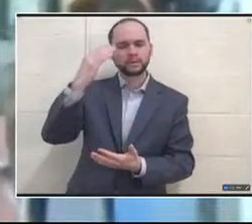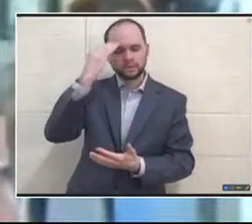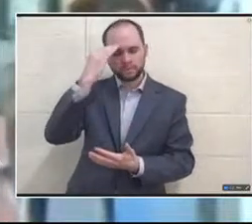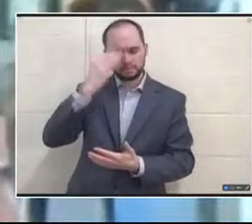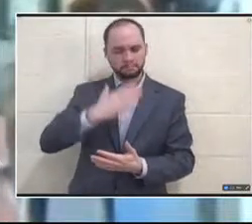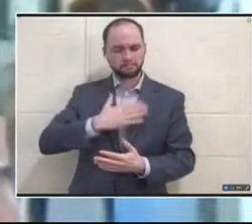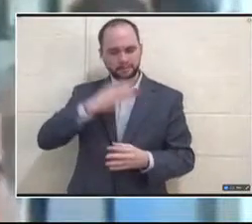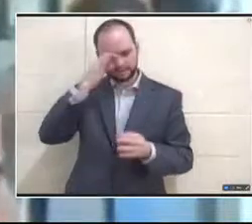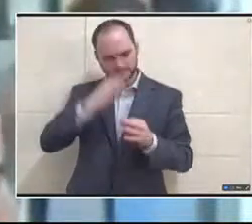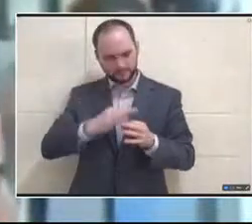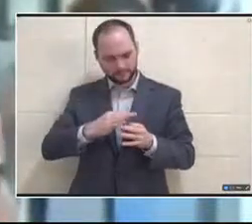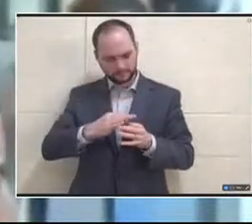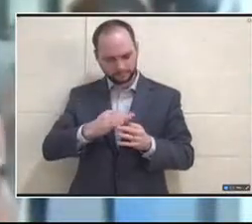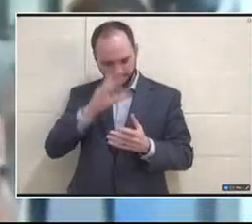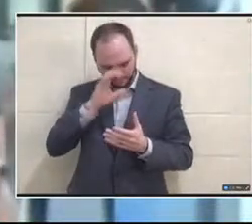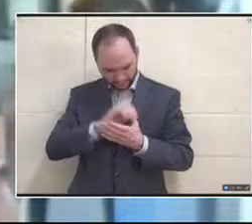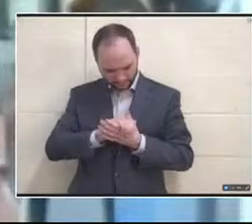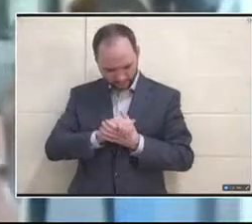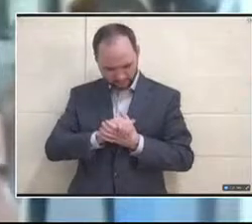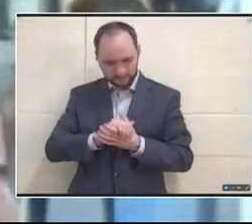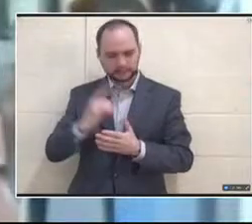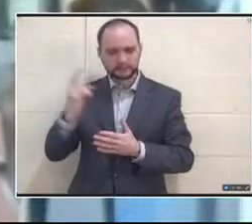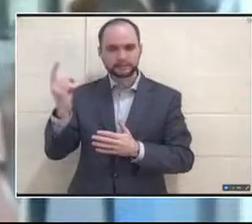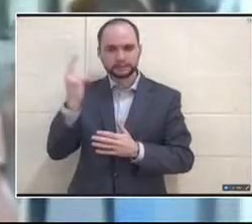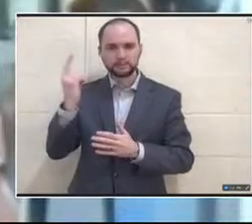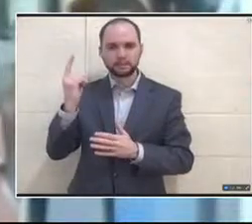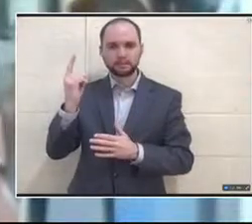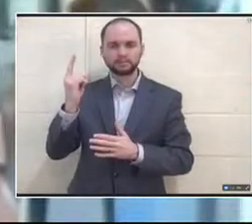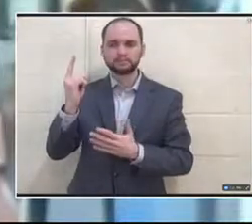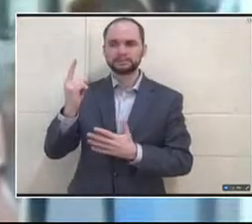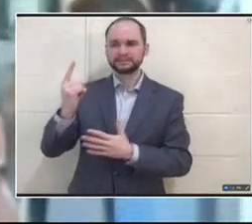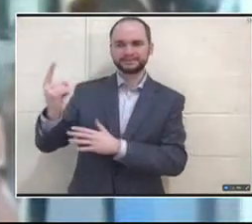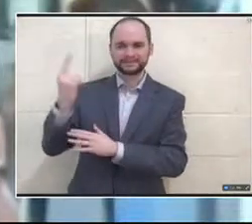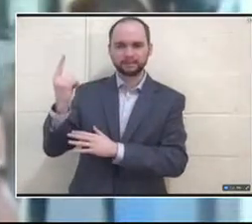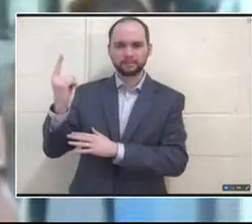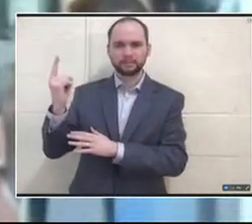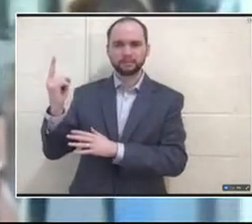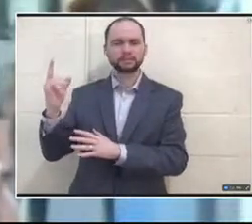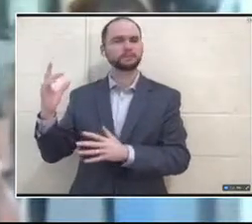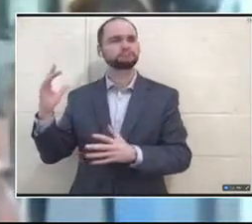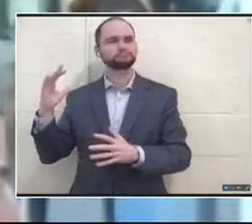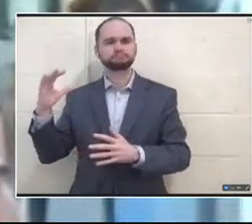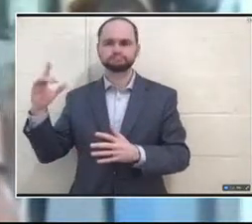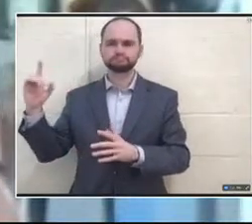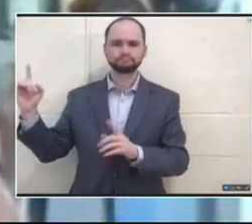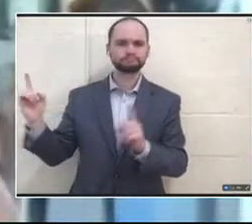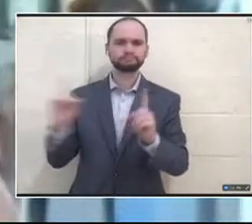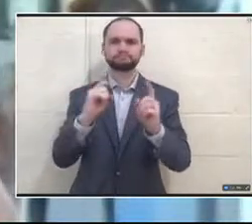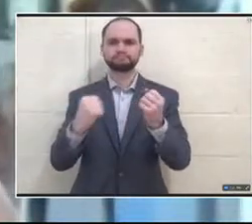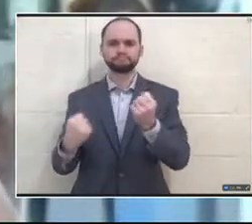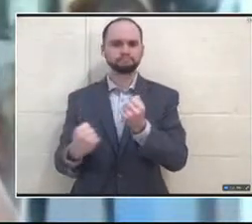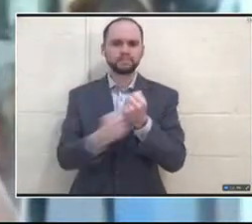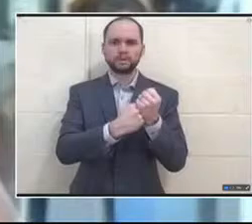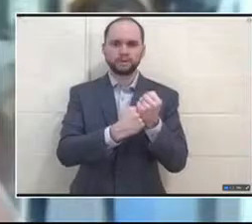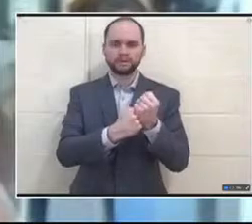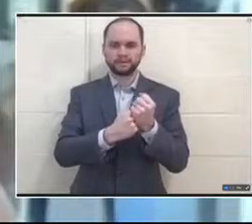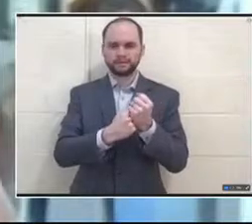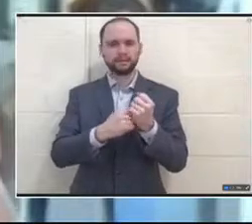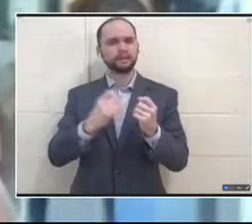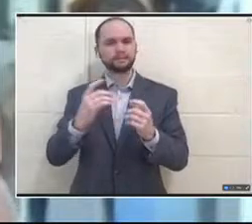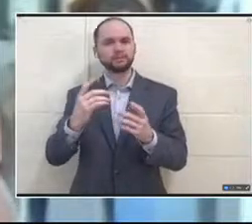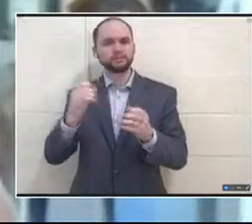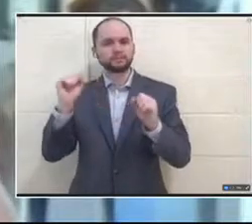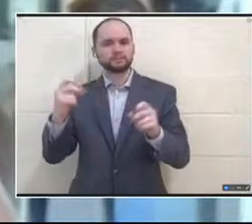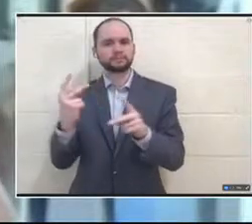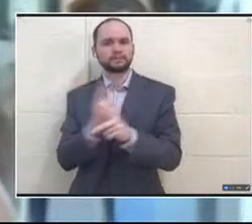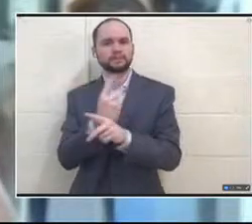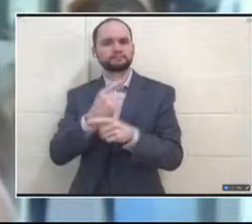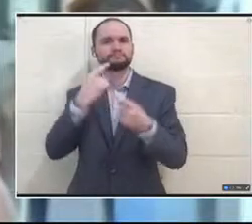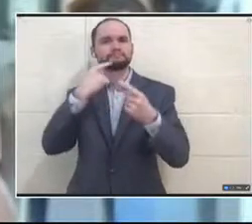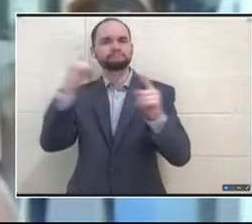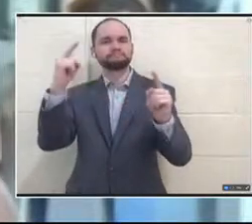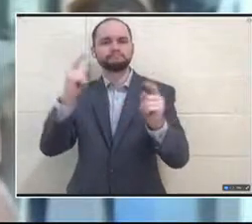that someone would raise up to help again and a way would be made. I did not know at the time